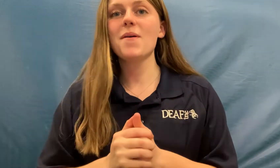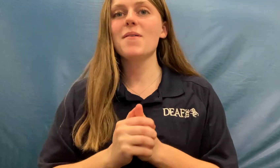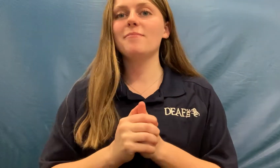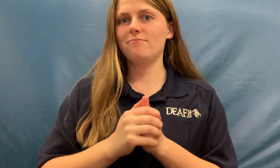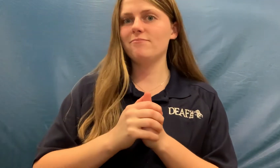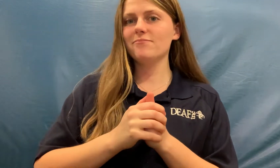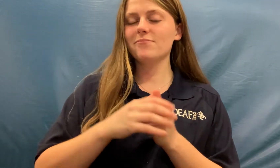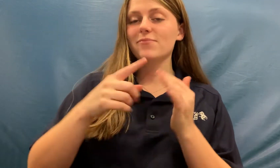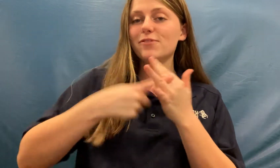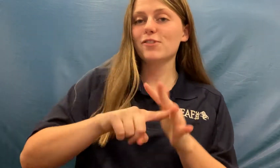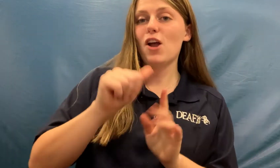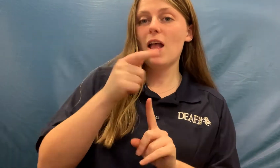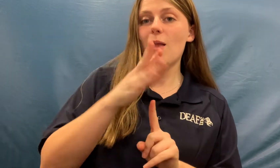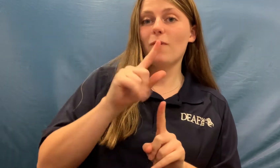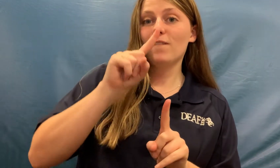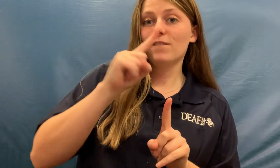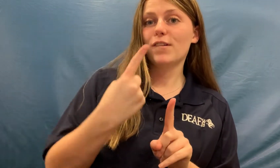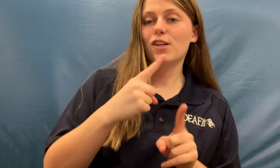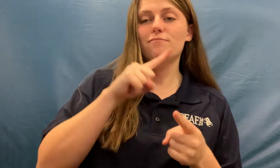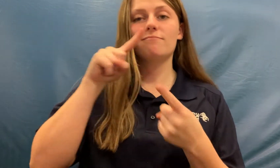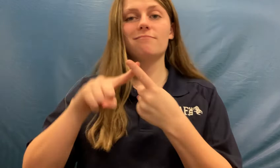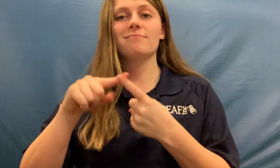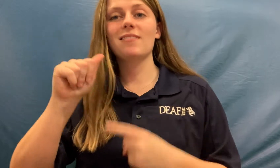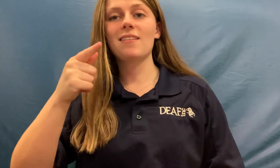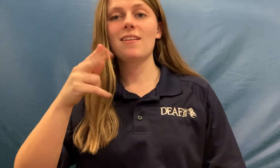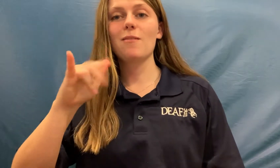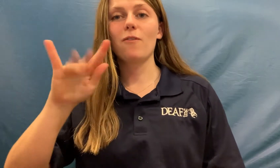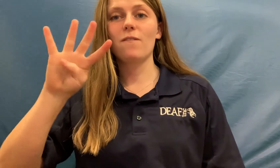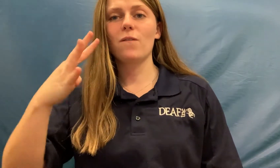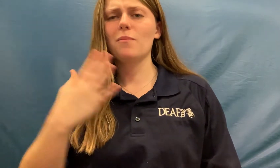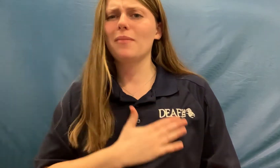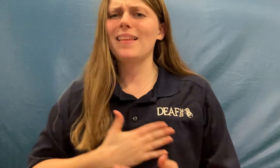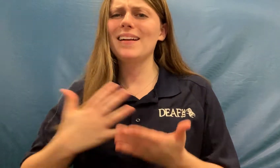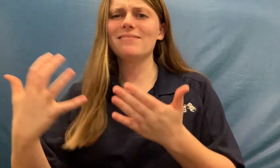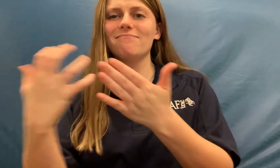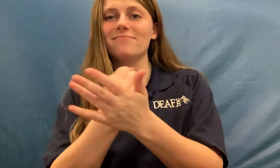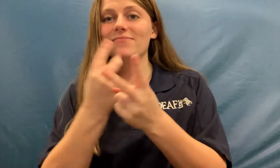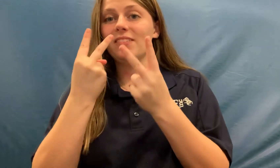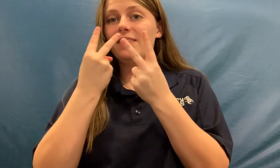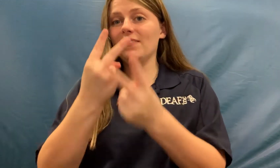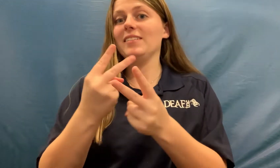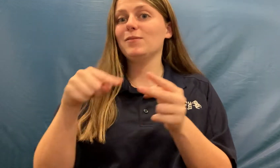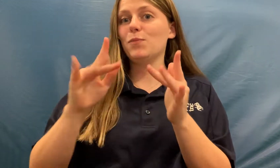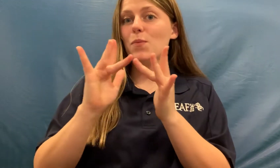From April 1st to April 4th, please visit this link